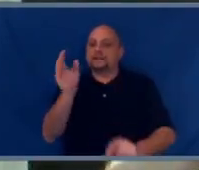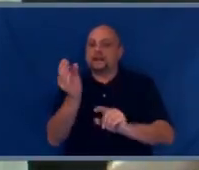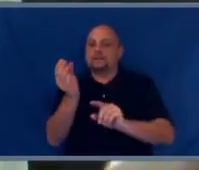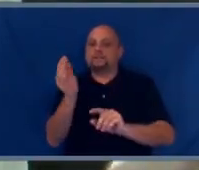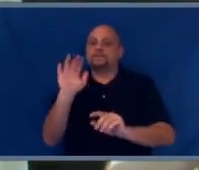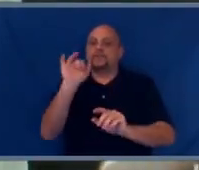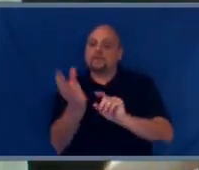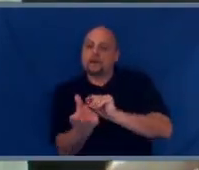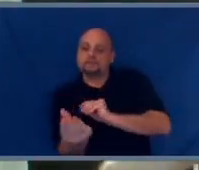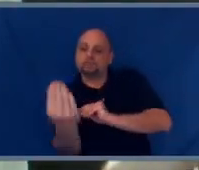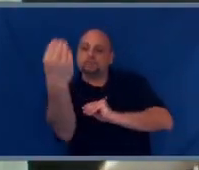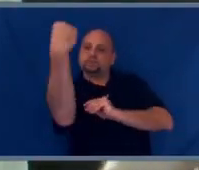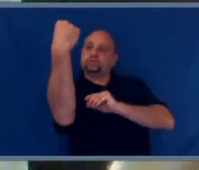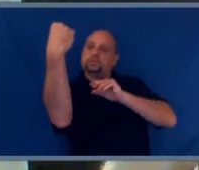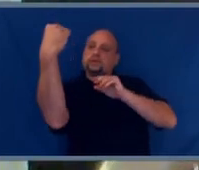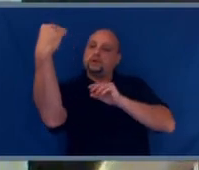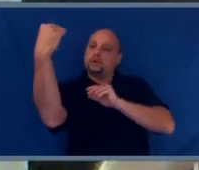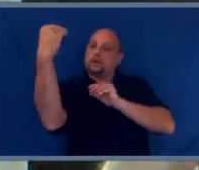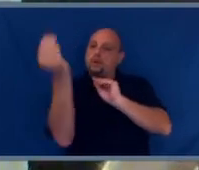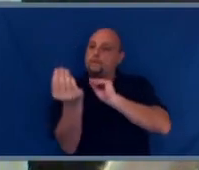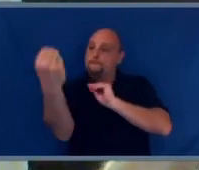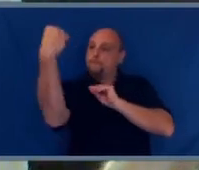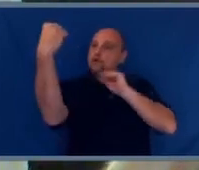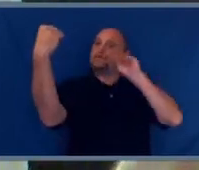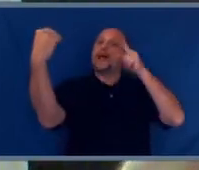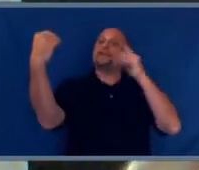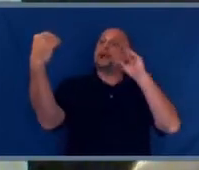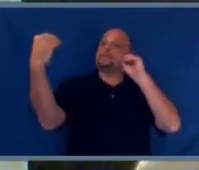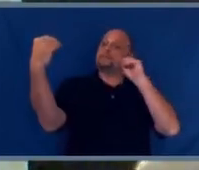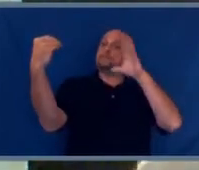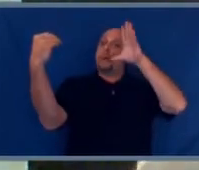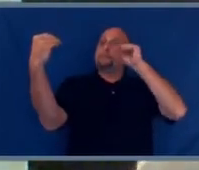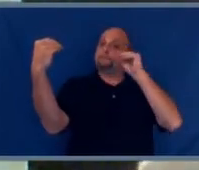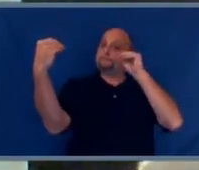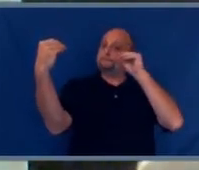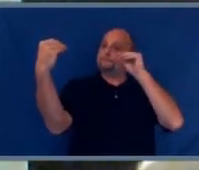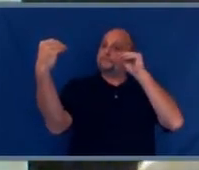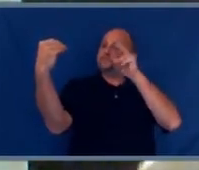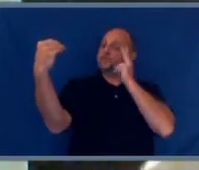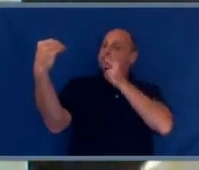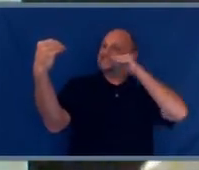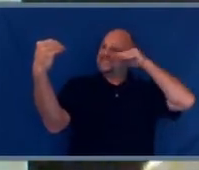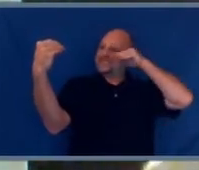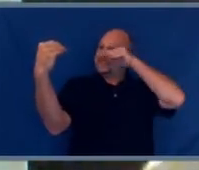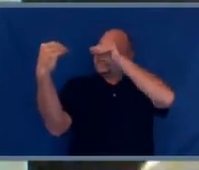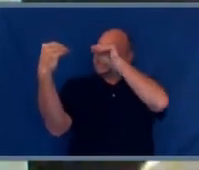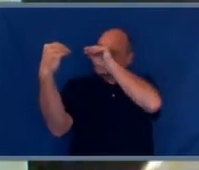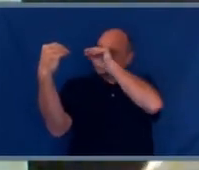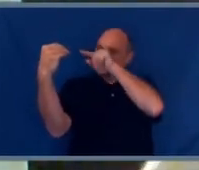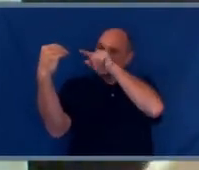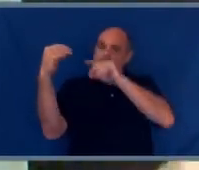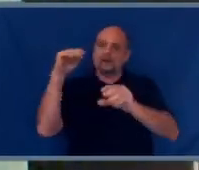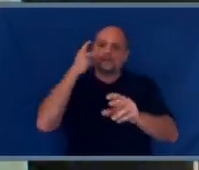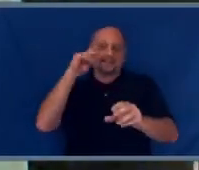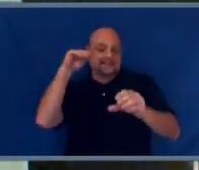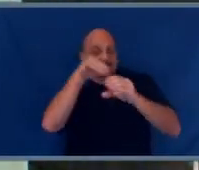A FIELD OF VIEW OF THE TAM CAM. WE CAN LOOK INTO THE TAG DEVICE,